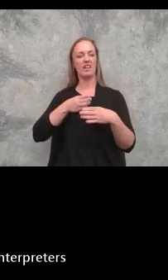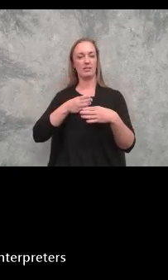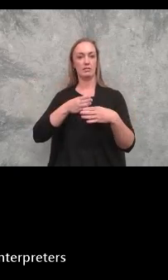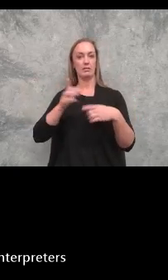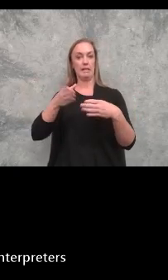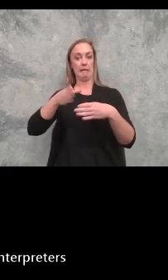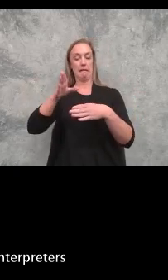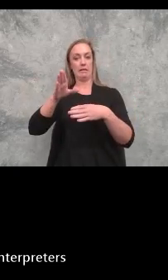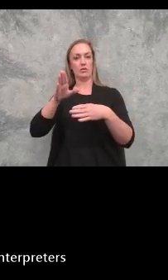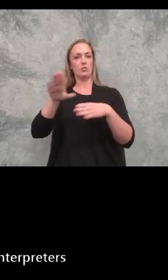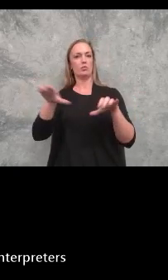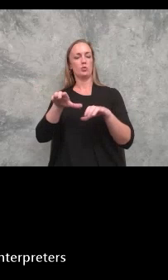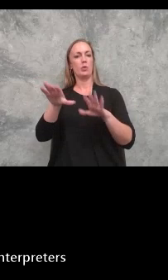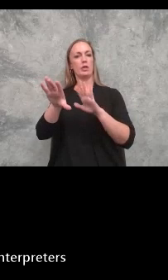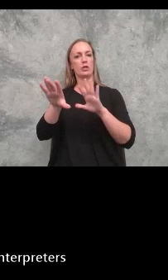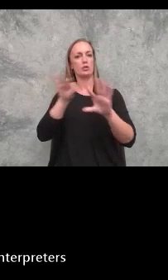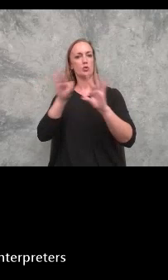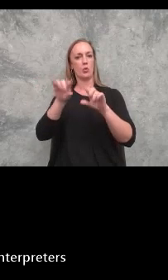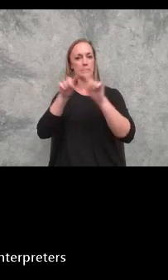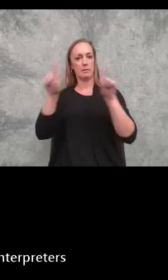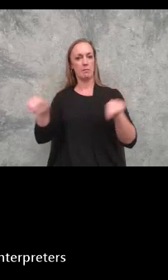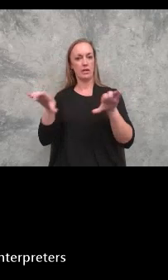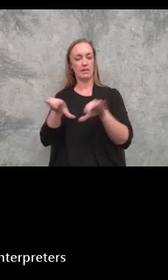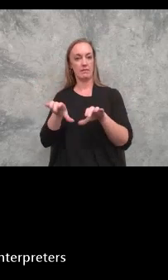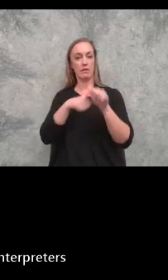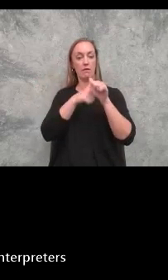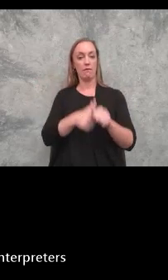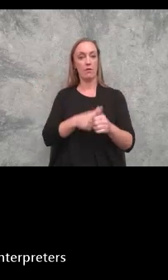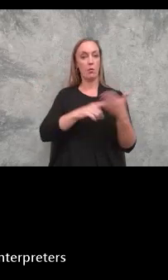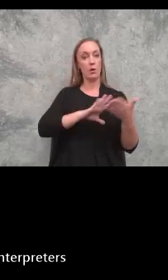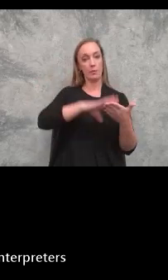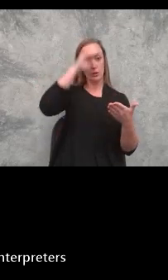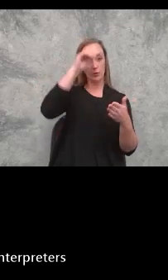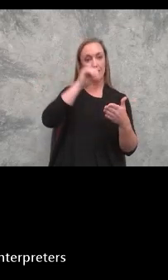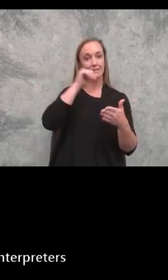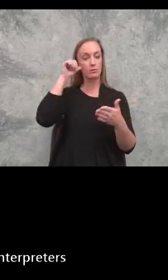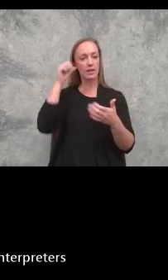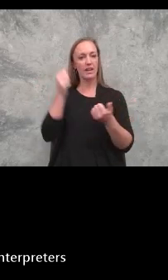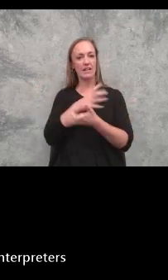activity based on what you discovered yesterday and what we have learned up to this point.”